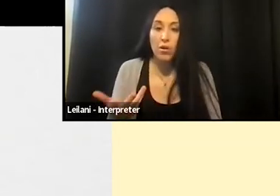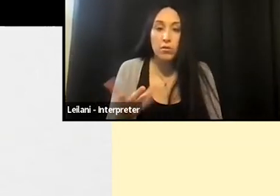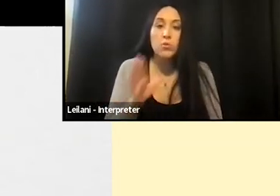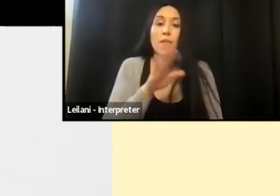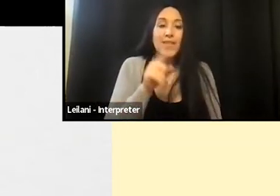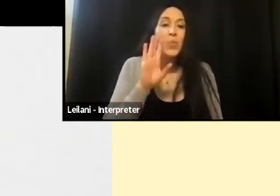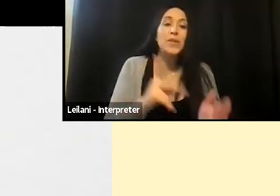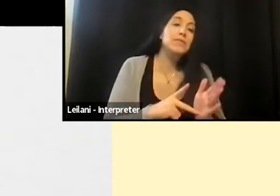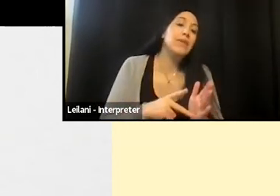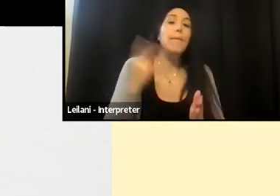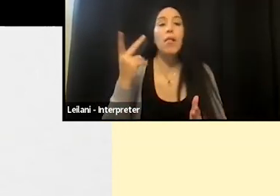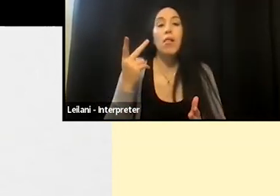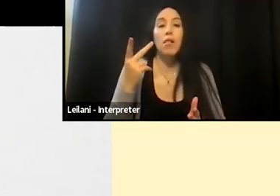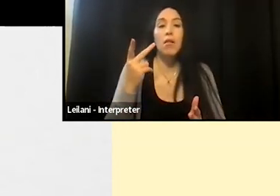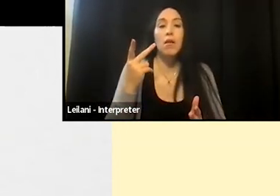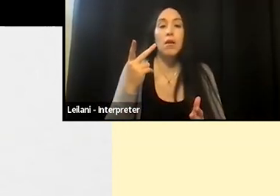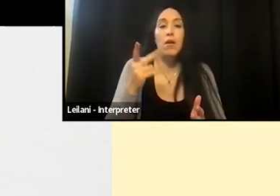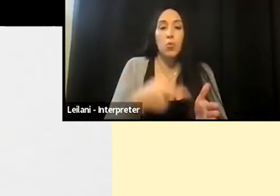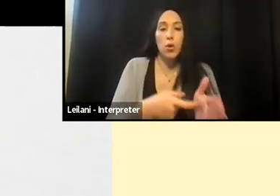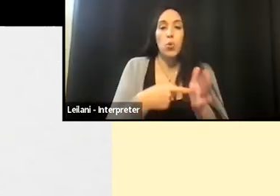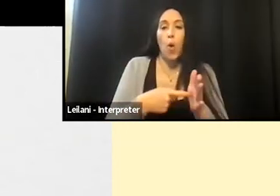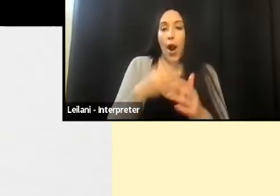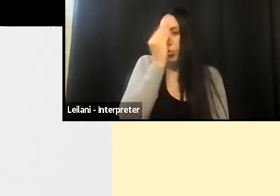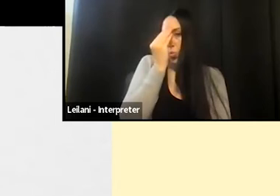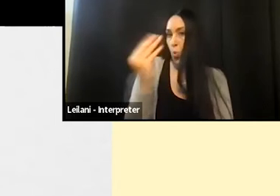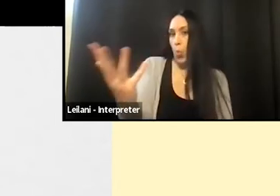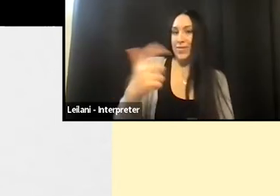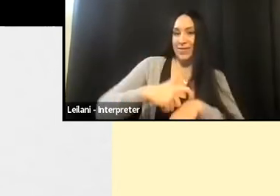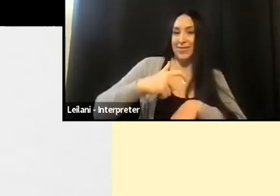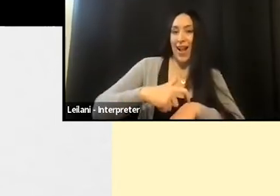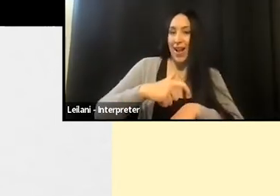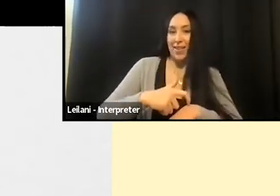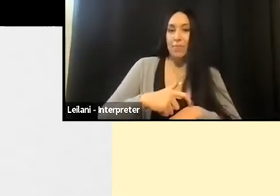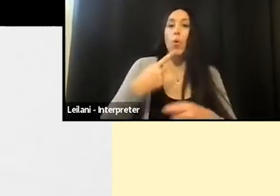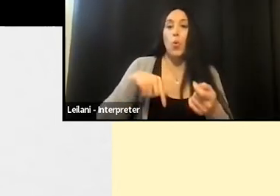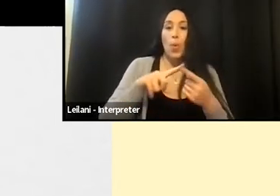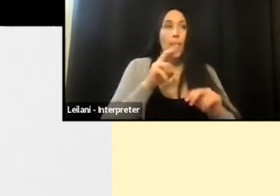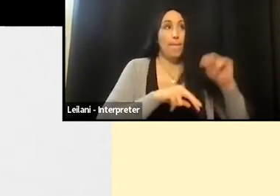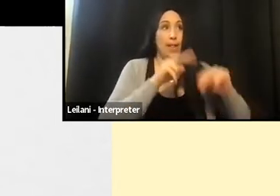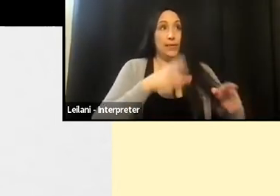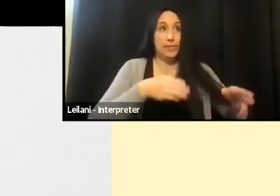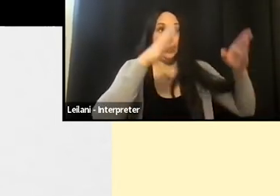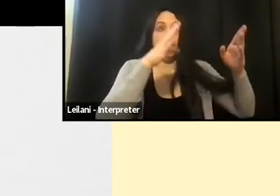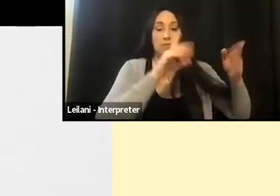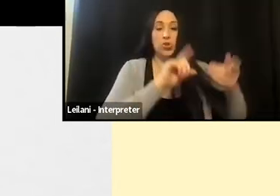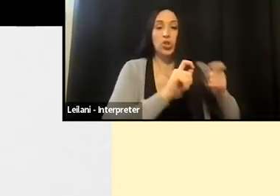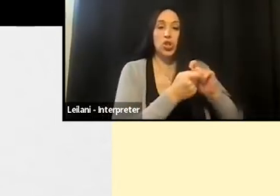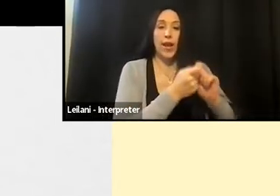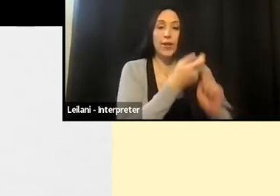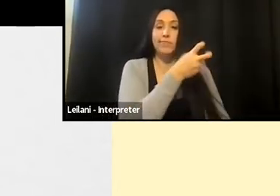that tenants are required to receive when a building changes ownership that might force themselves and their families